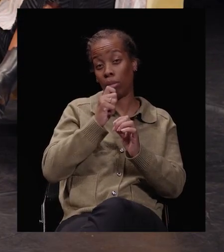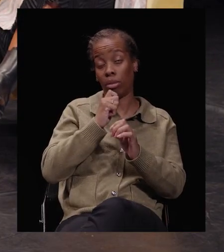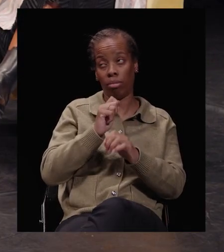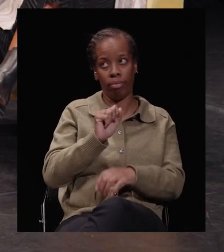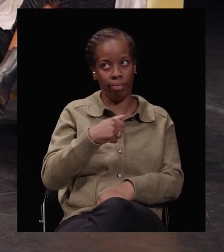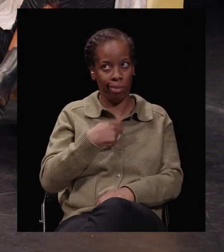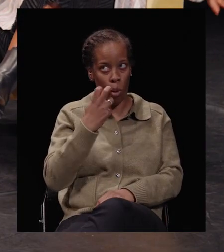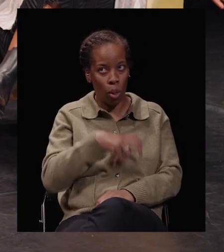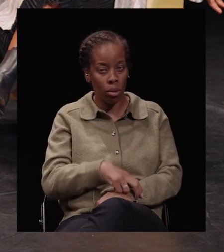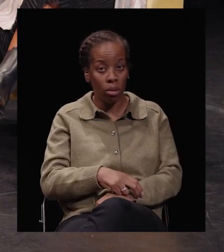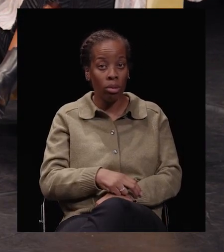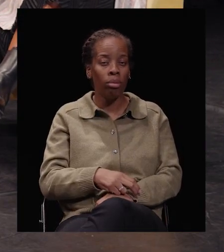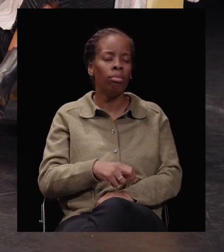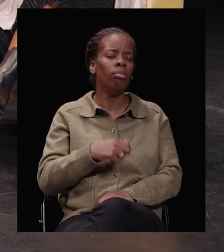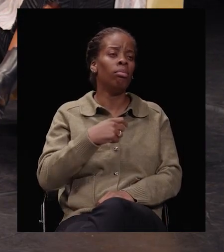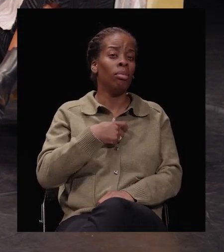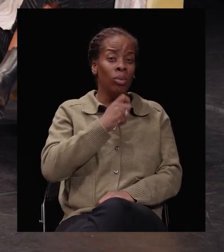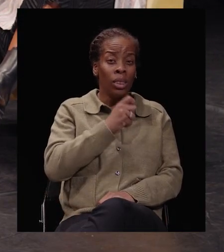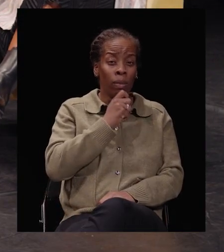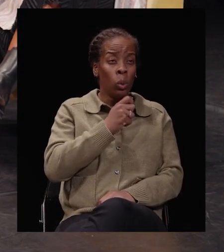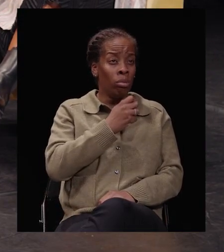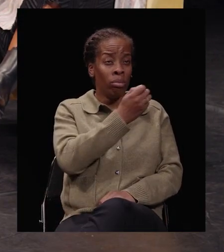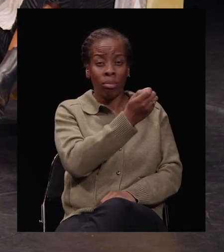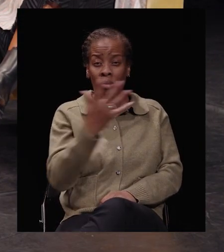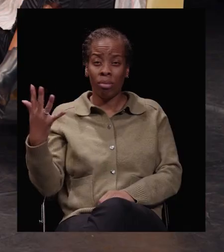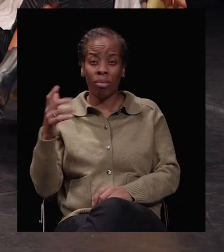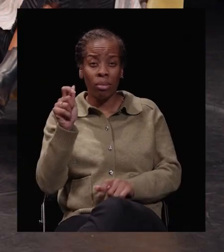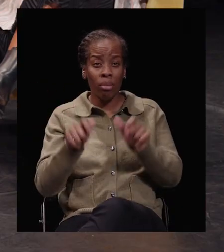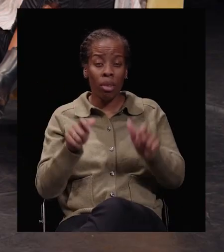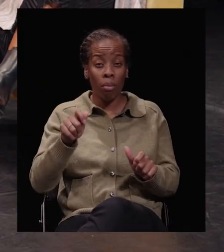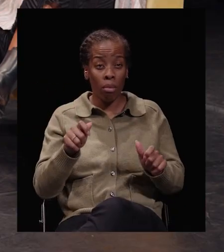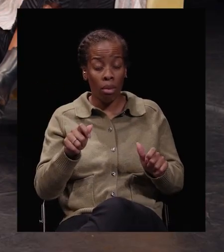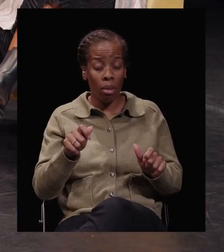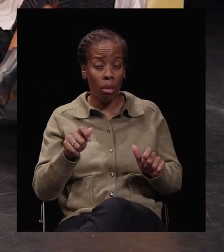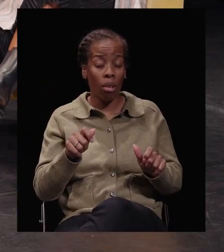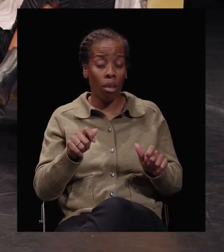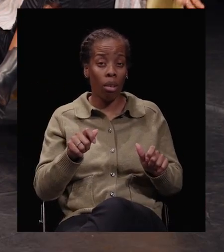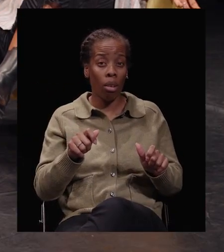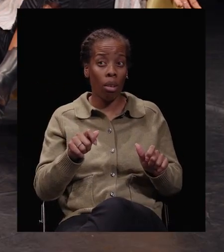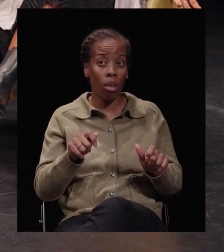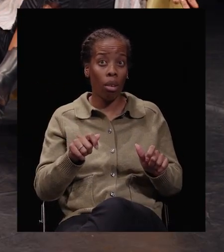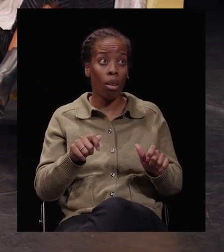some of the brilliant people that I've interviewed, and a lot of them, particularly from underrepresented,